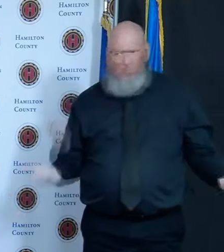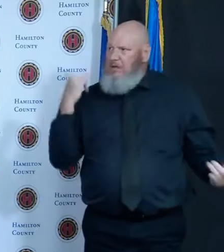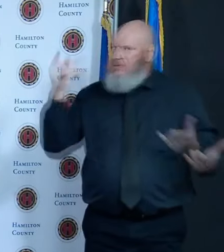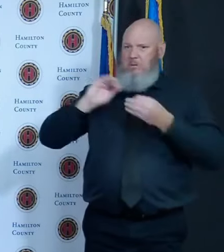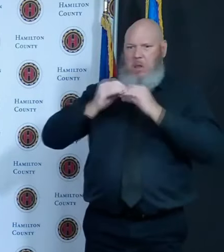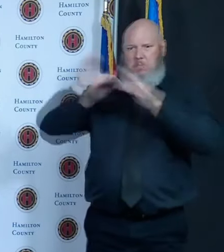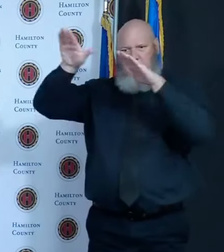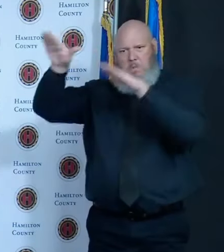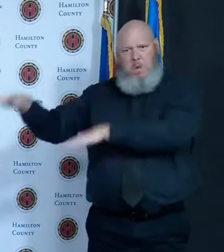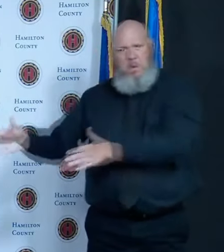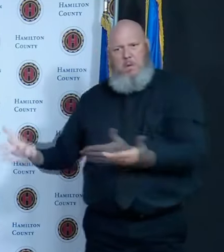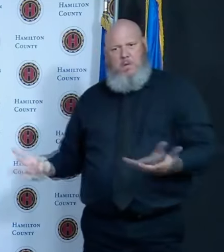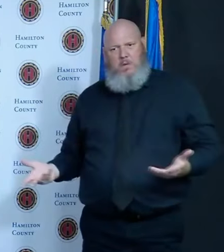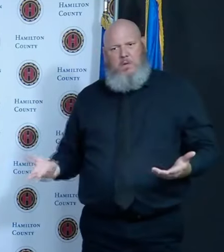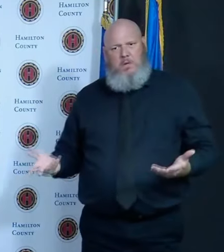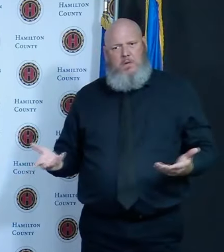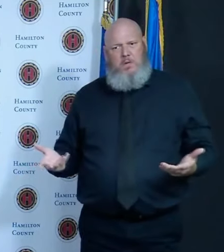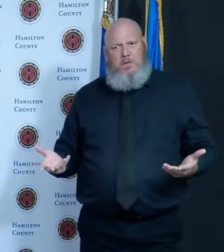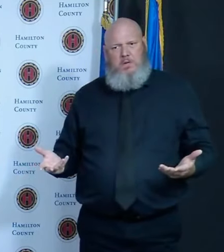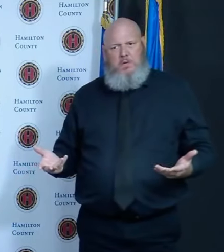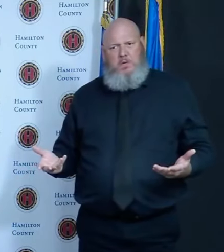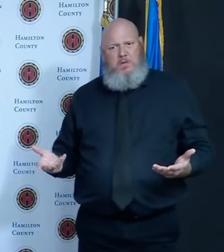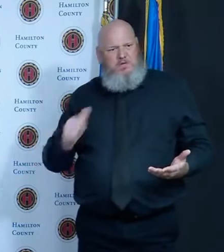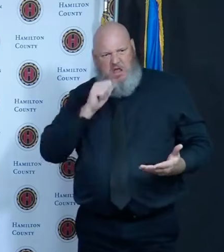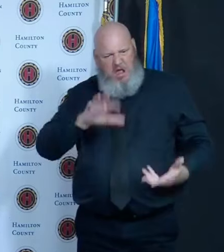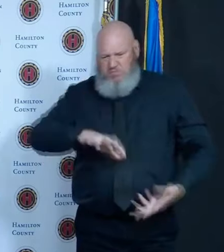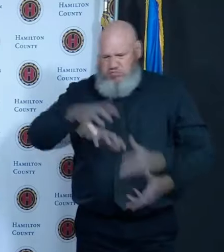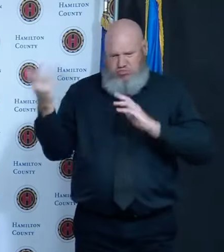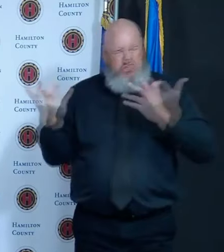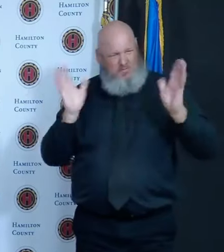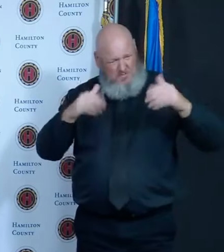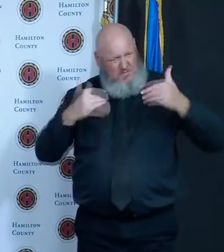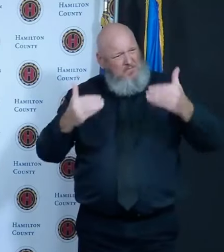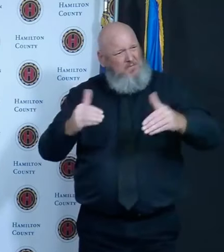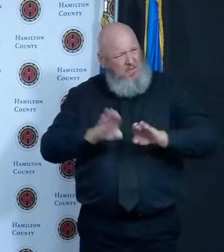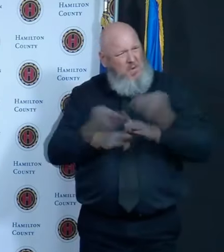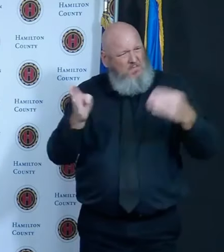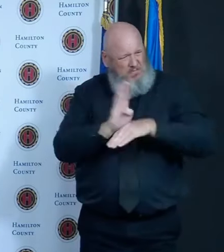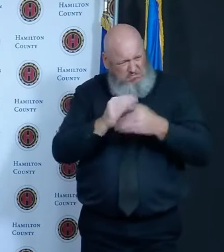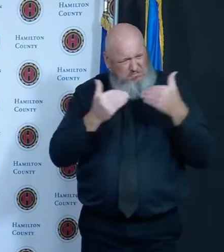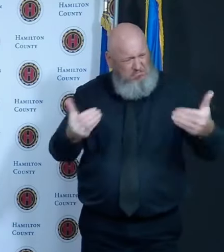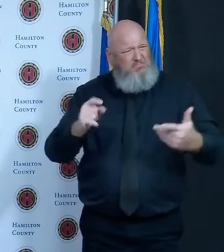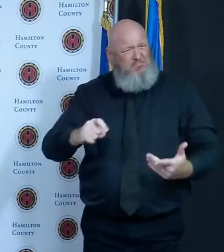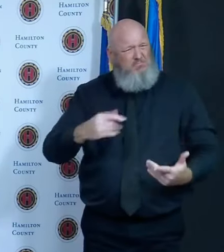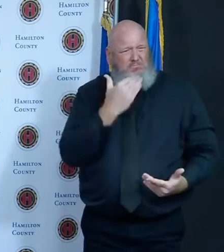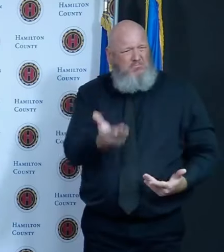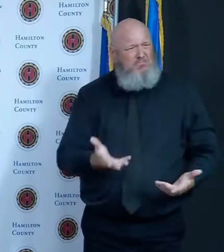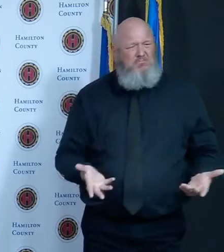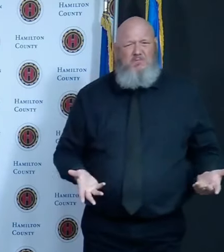flattening the curve but it gives us confidence that there are ways and that when we are all responsible that we can keep this thing in check